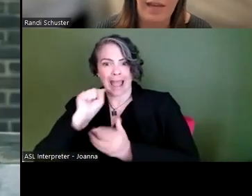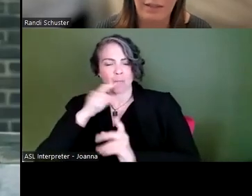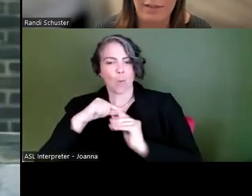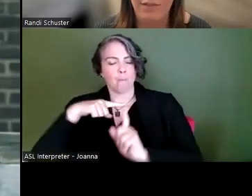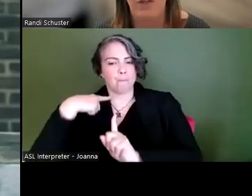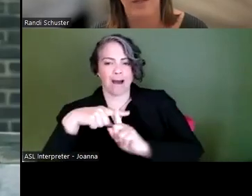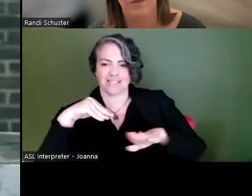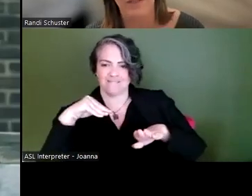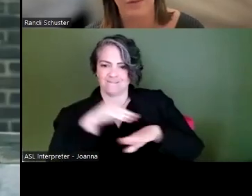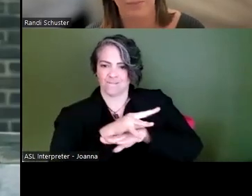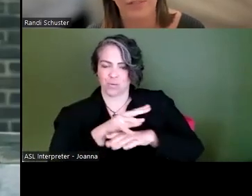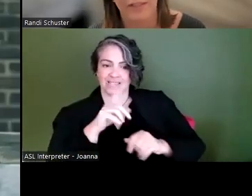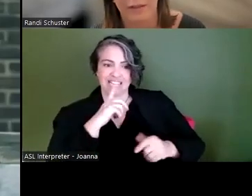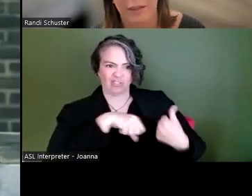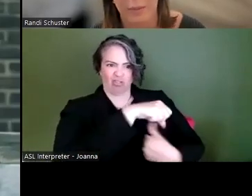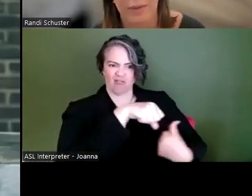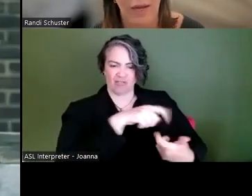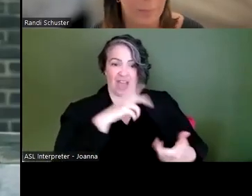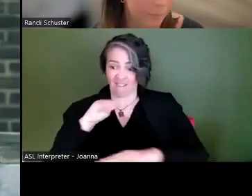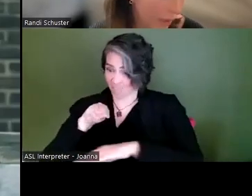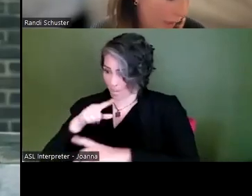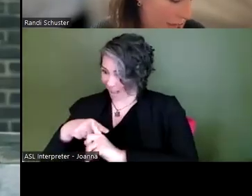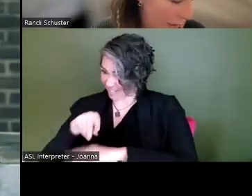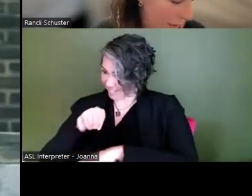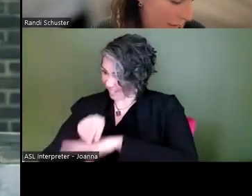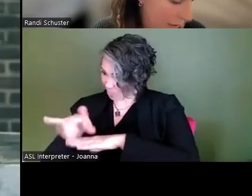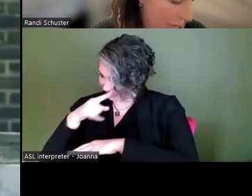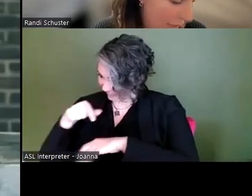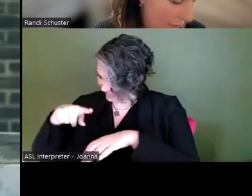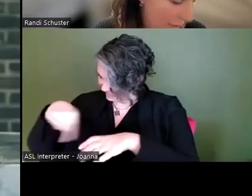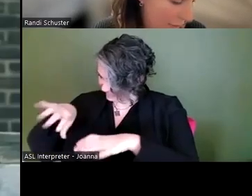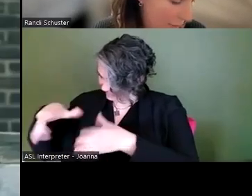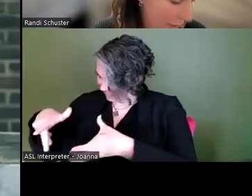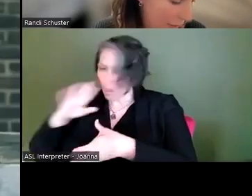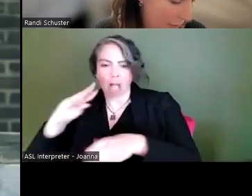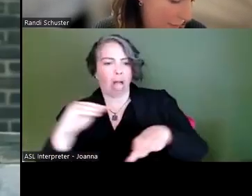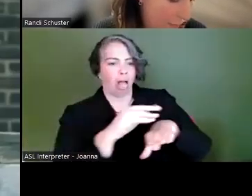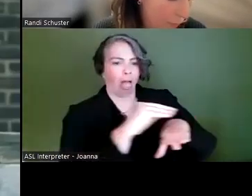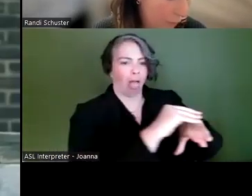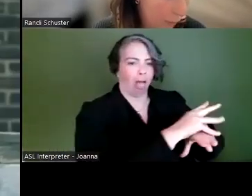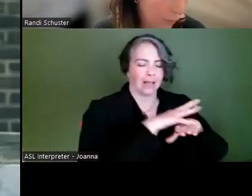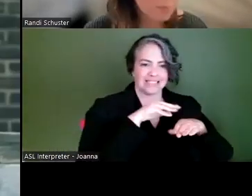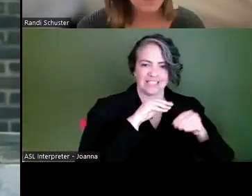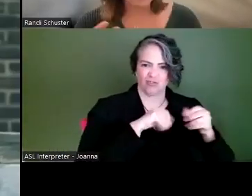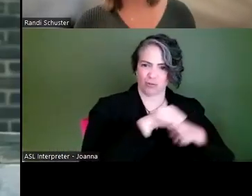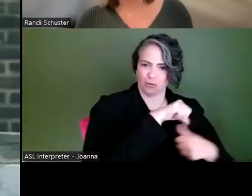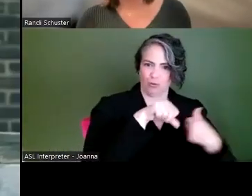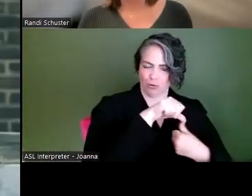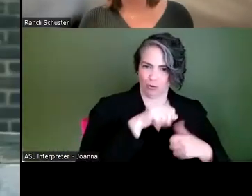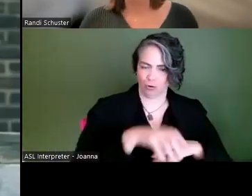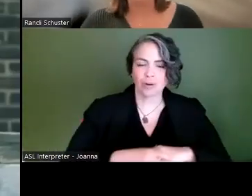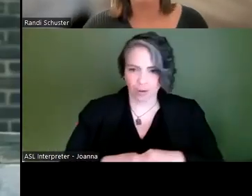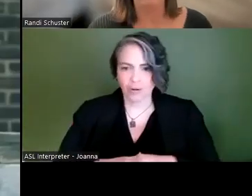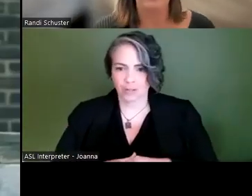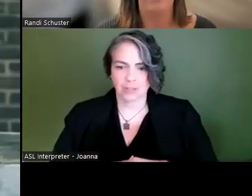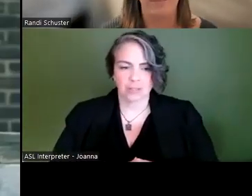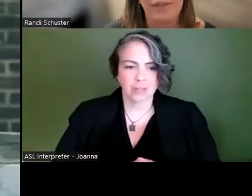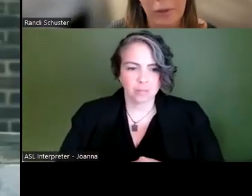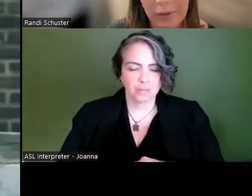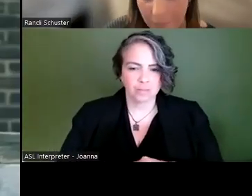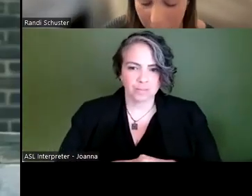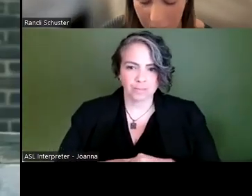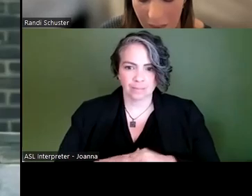adolescent developmental window are particularly responsive to the influence of their peers.